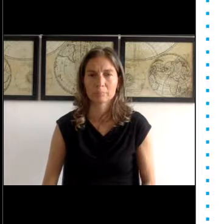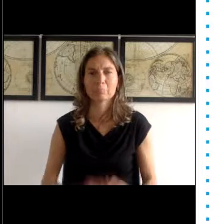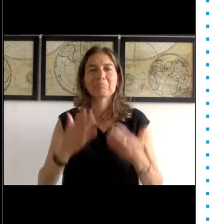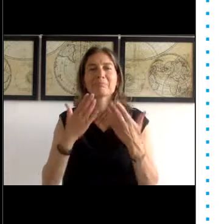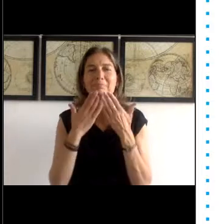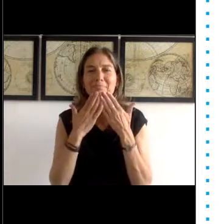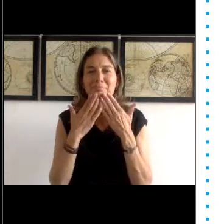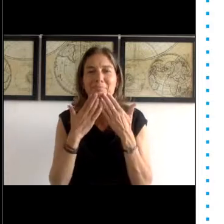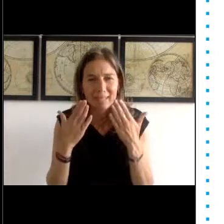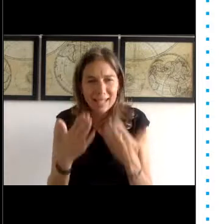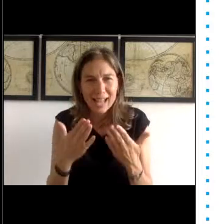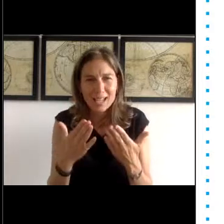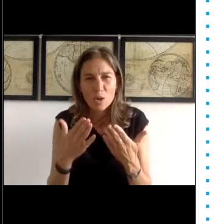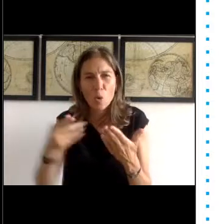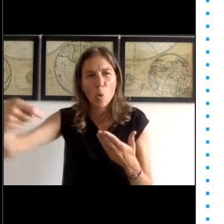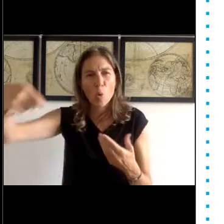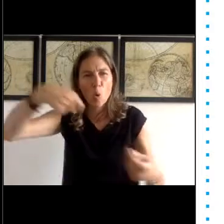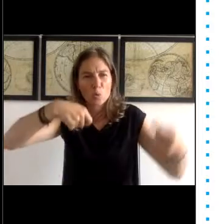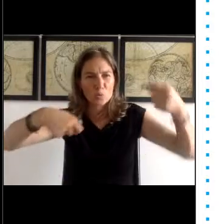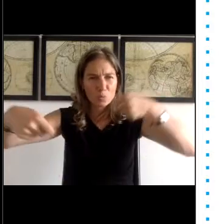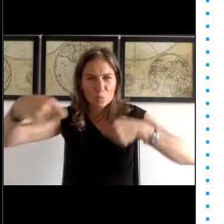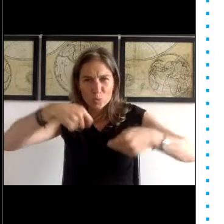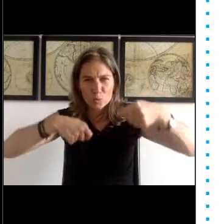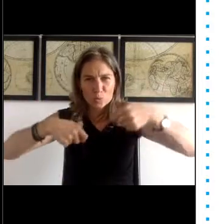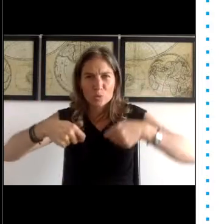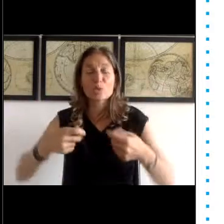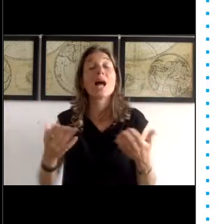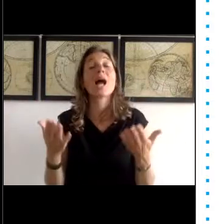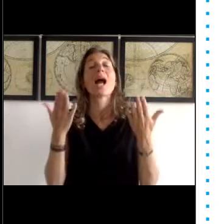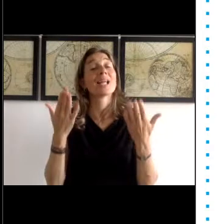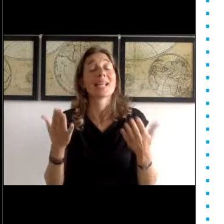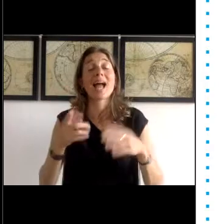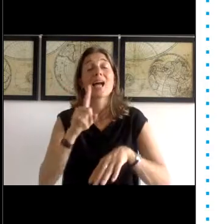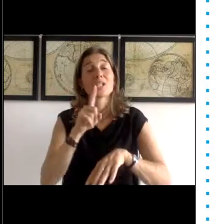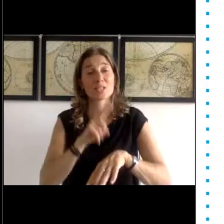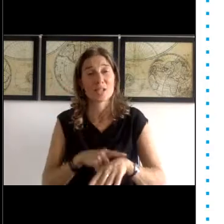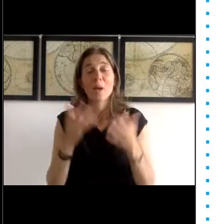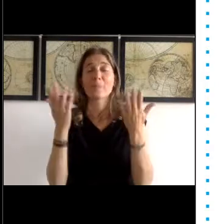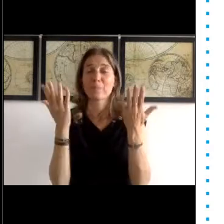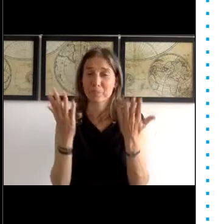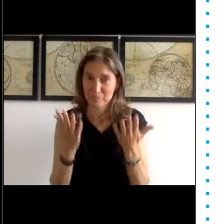It was an easy way to see the people and you could see the profile.